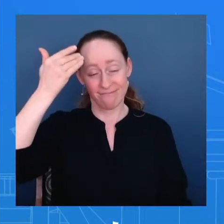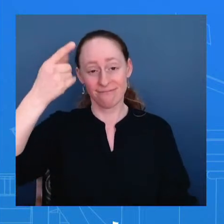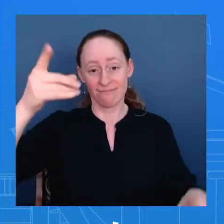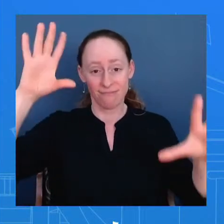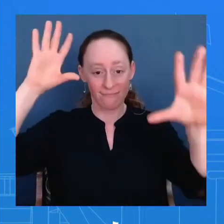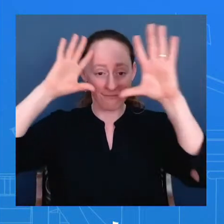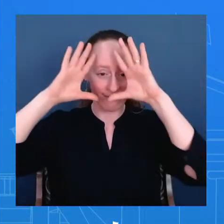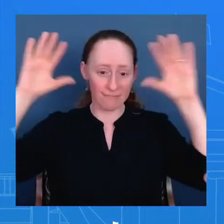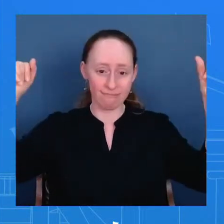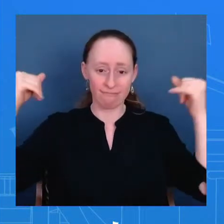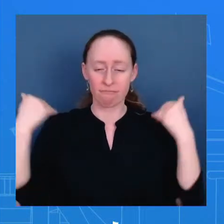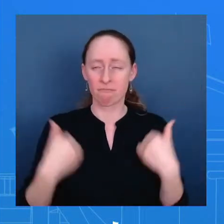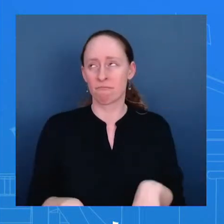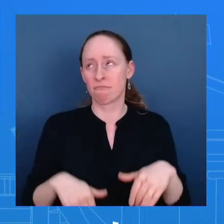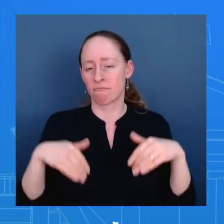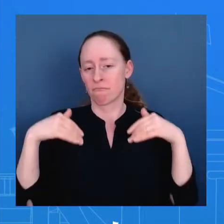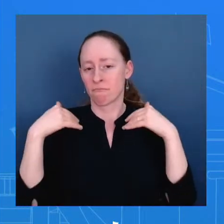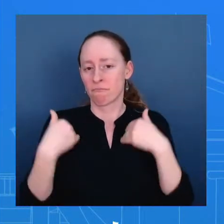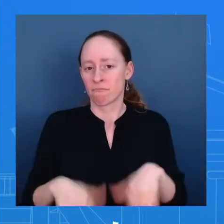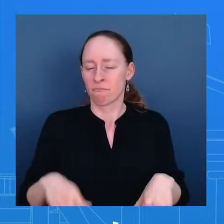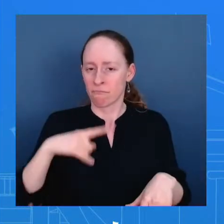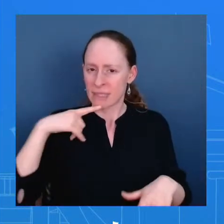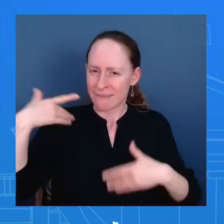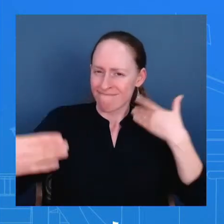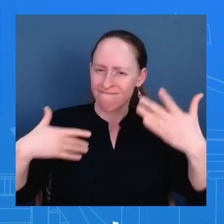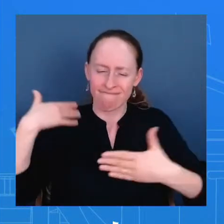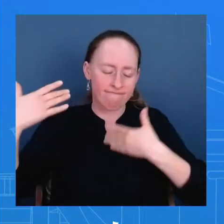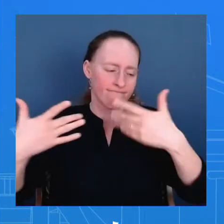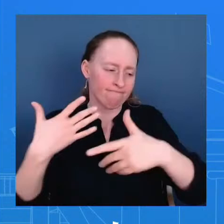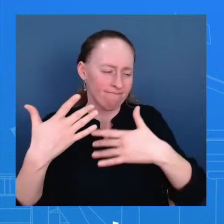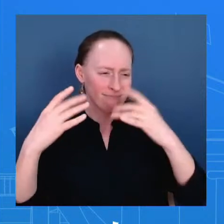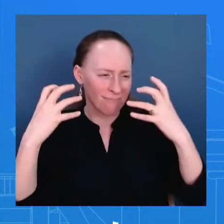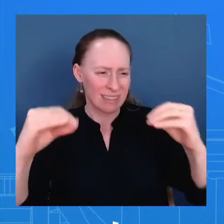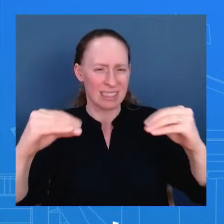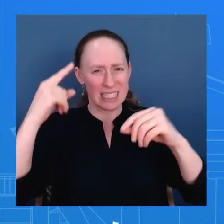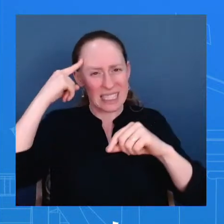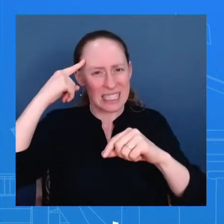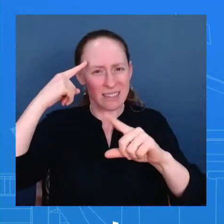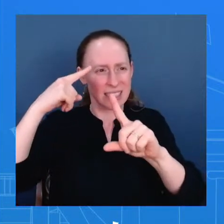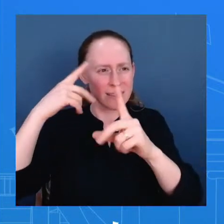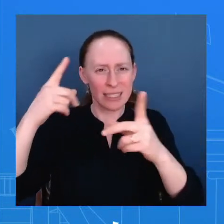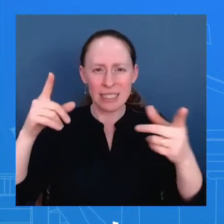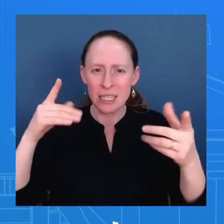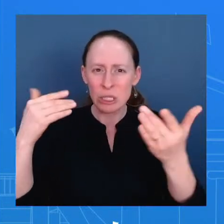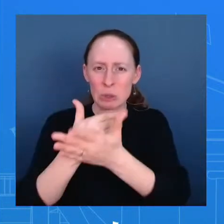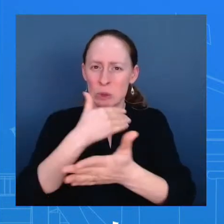has done more on climate change than any other president. And -- and so, we are committed --